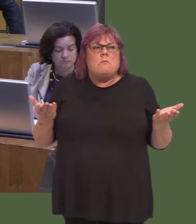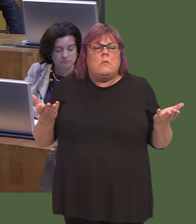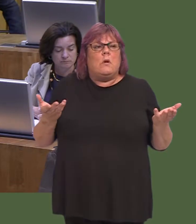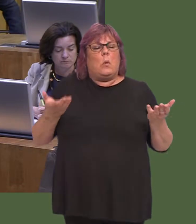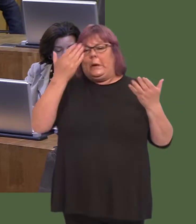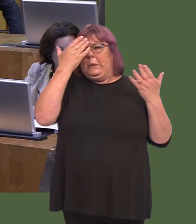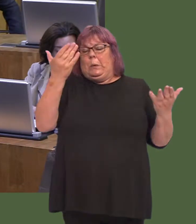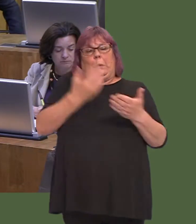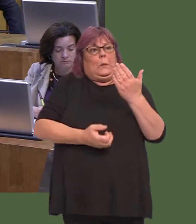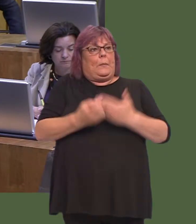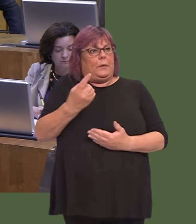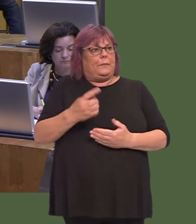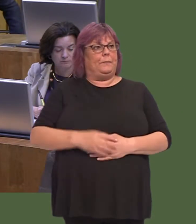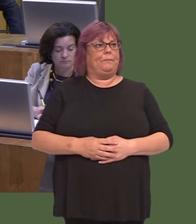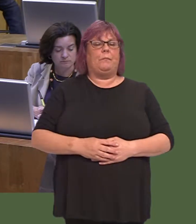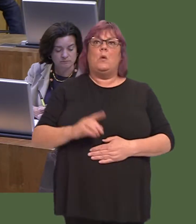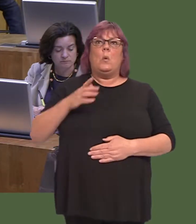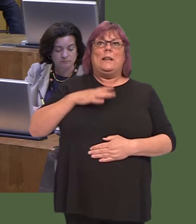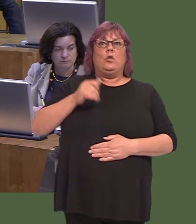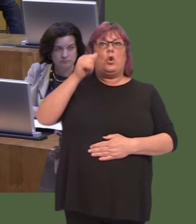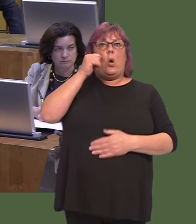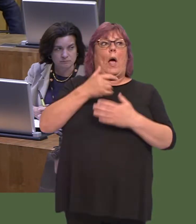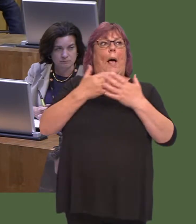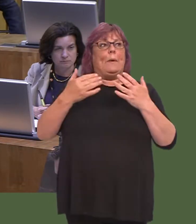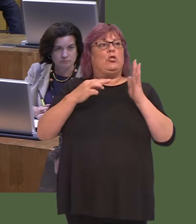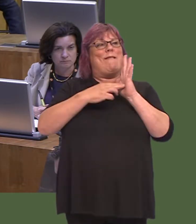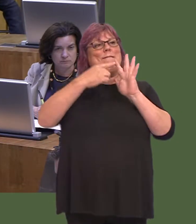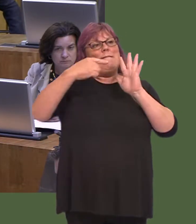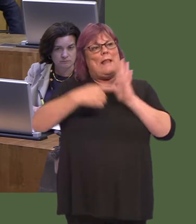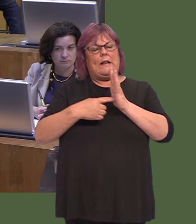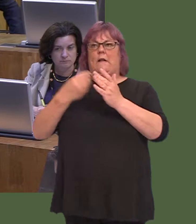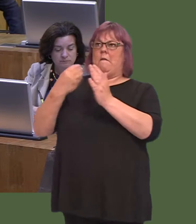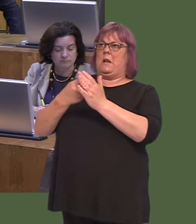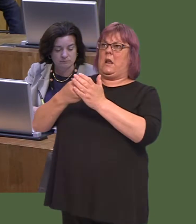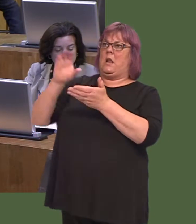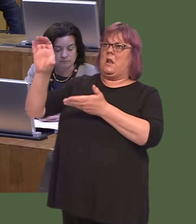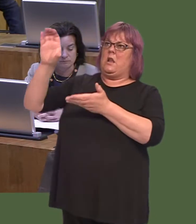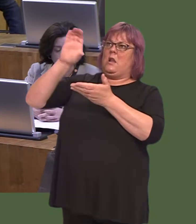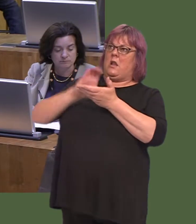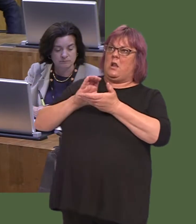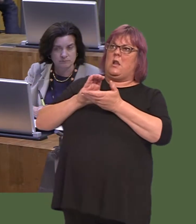So, until we know firstly how much money net there will actually beówe know about the